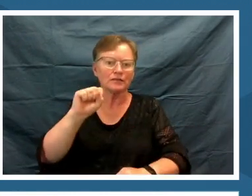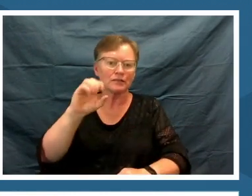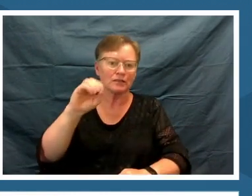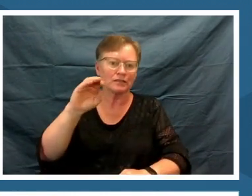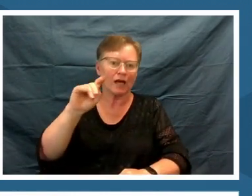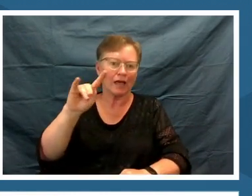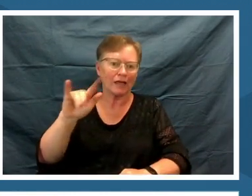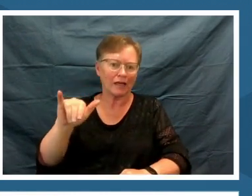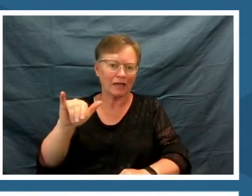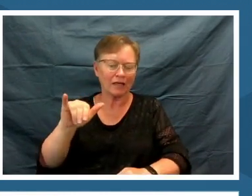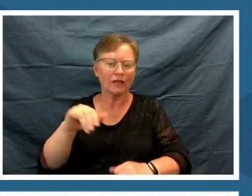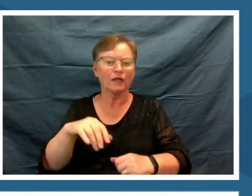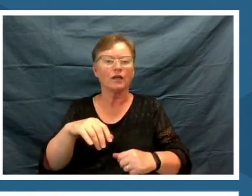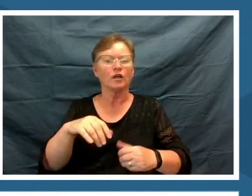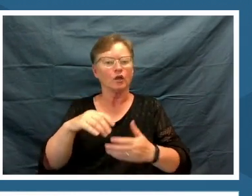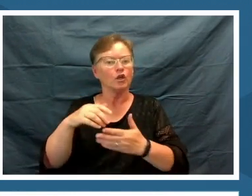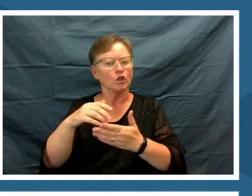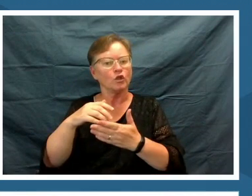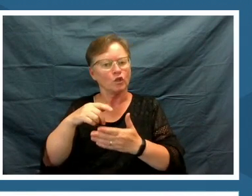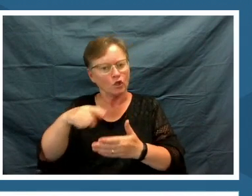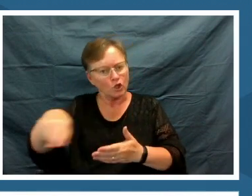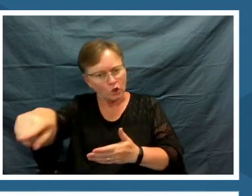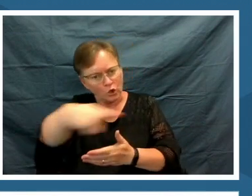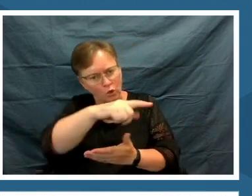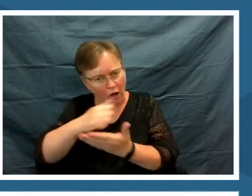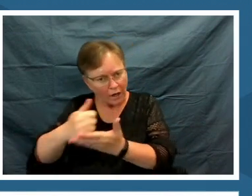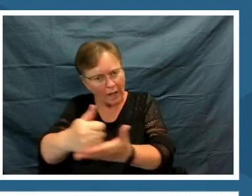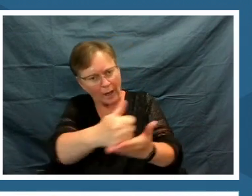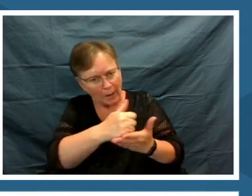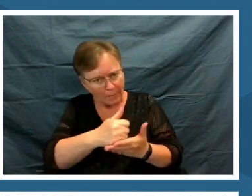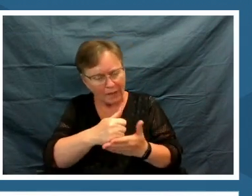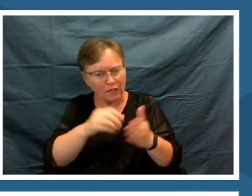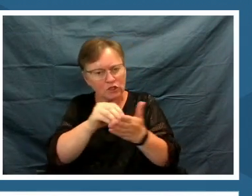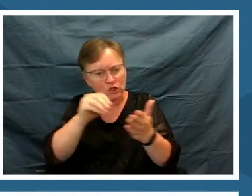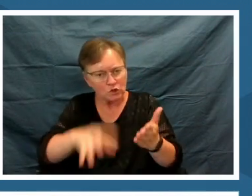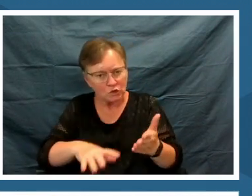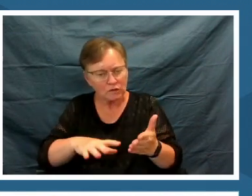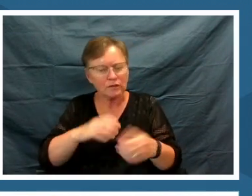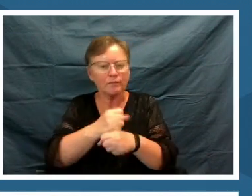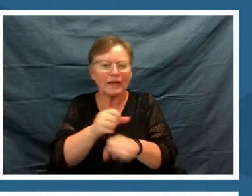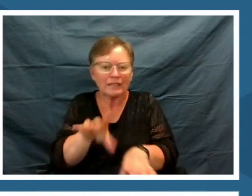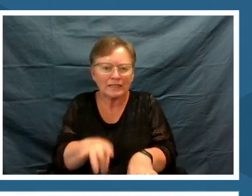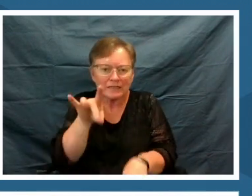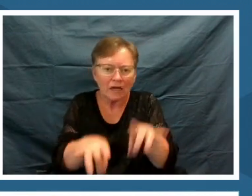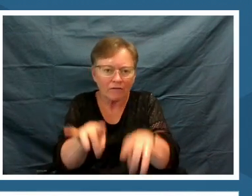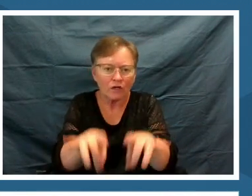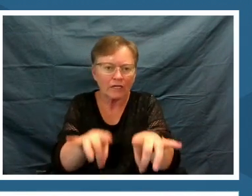making new discoveries and solutions to some of our most